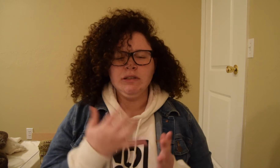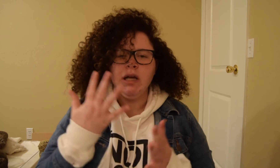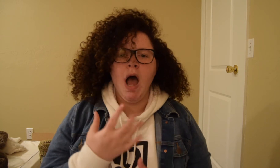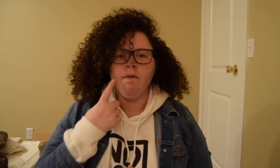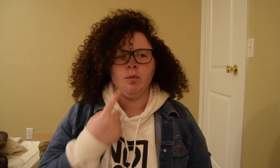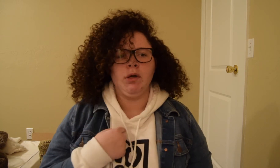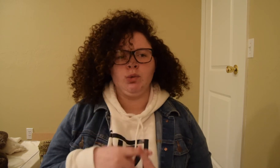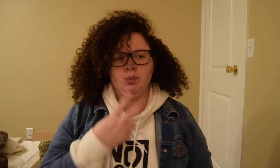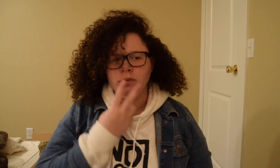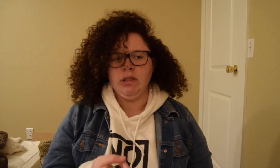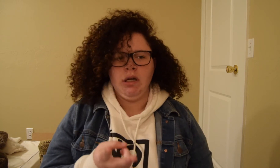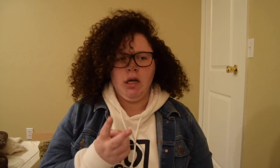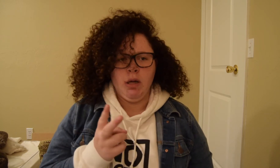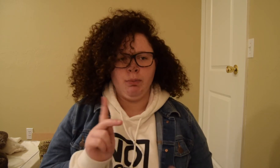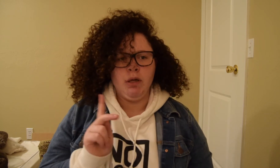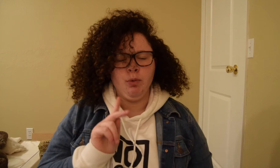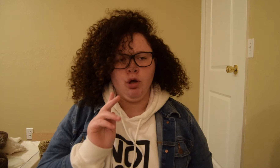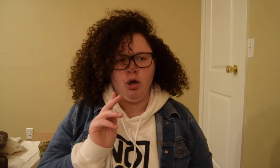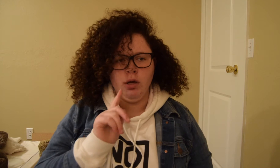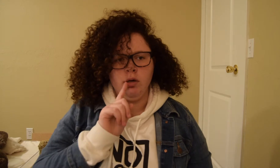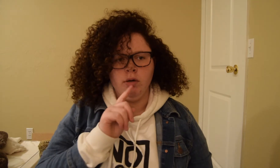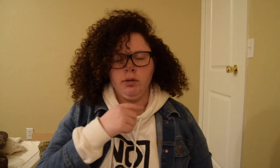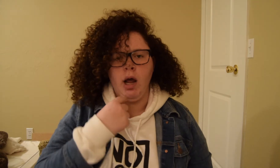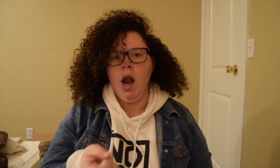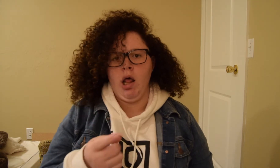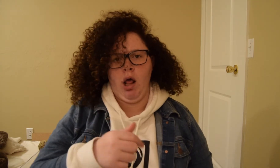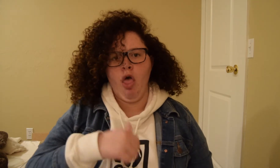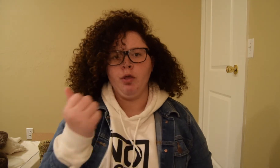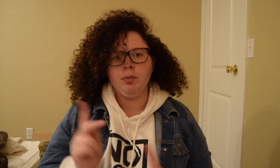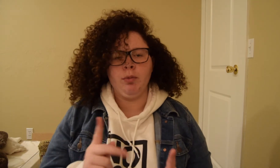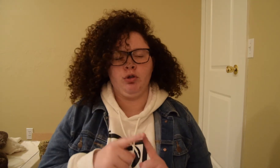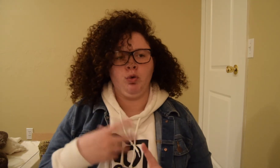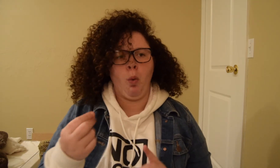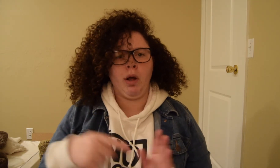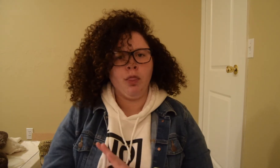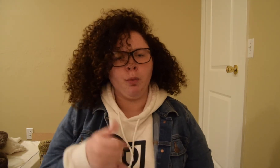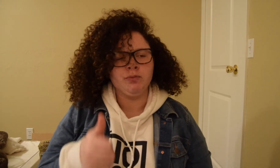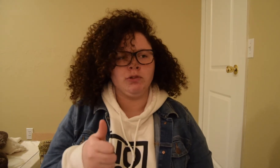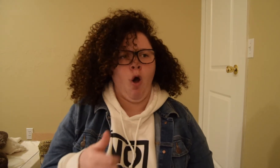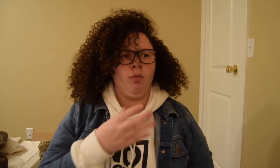It's sad for me to see people telling others to go kill themselves